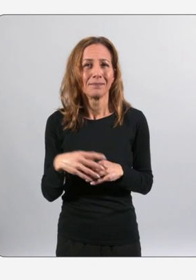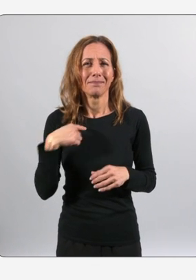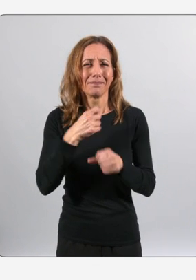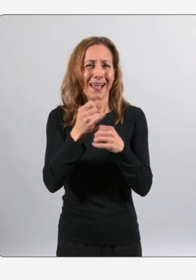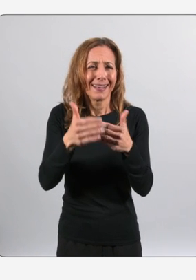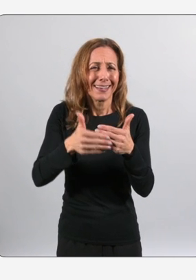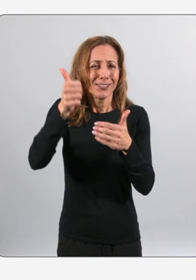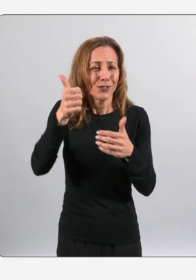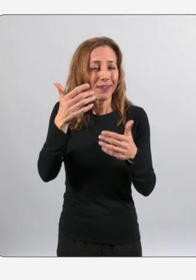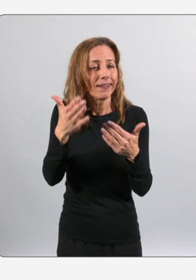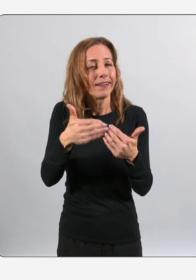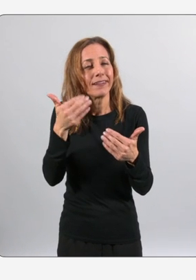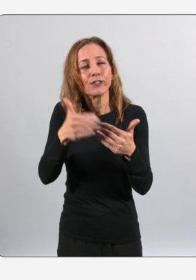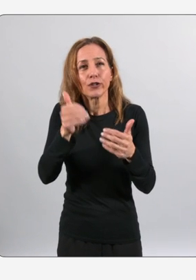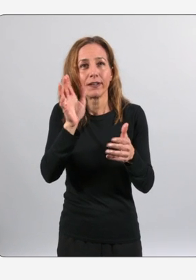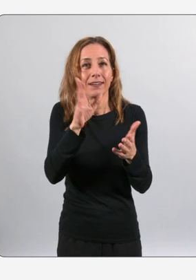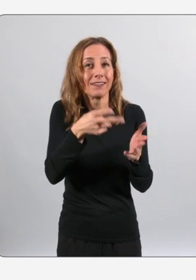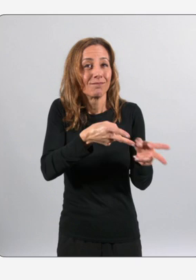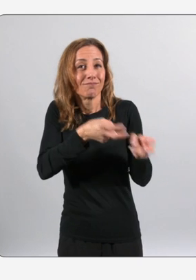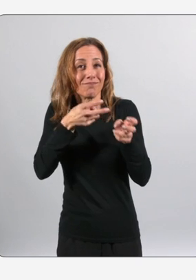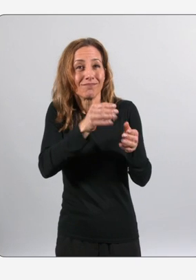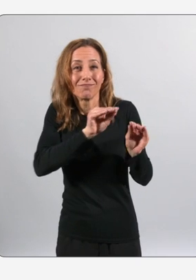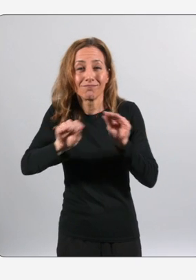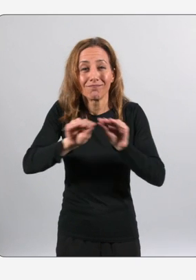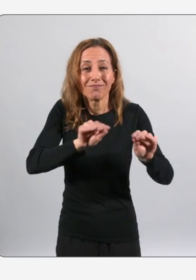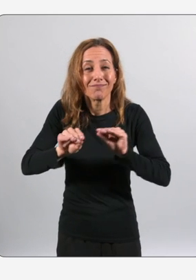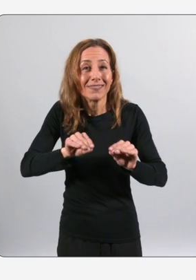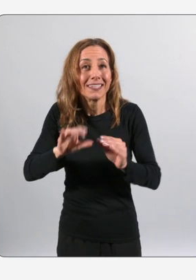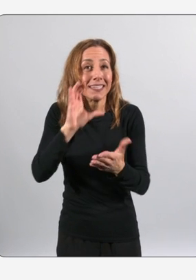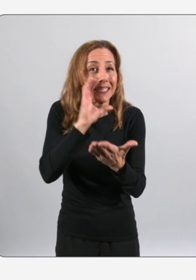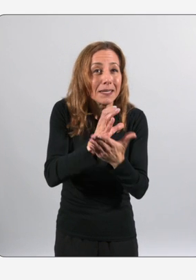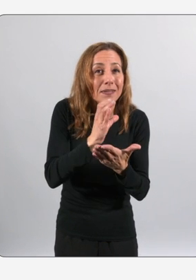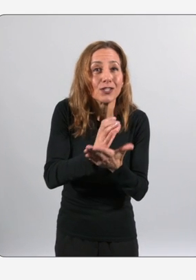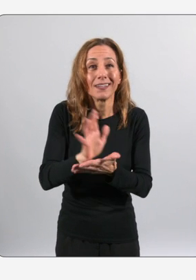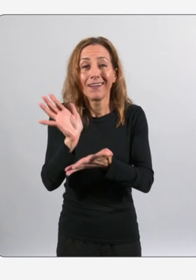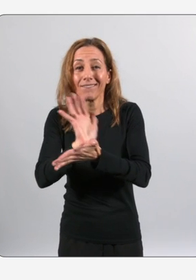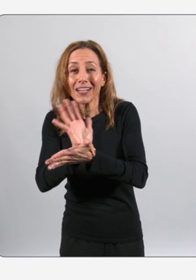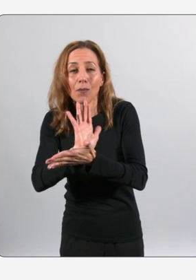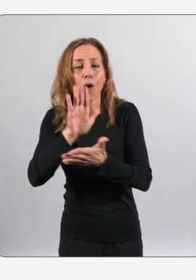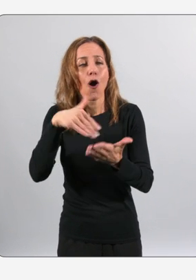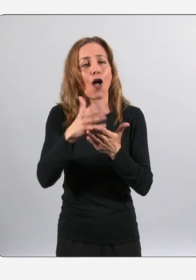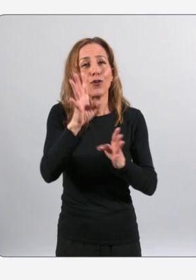lift and shift all that imagery, all your creatives into this Demand Gen campaign.